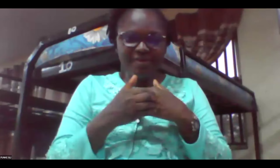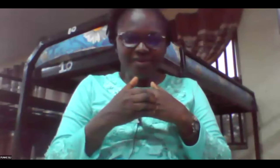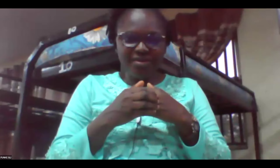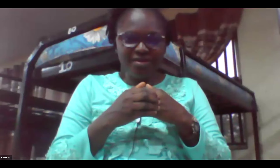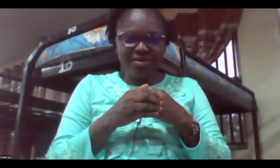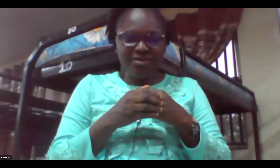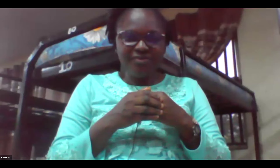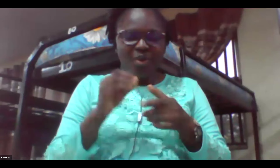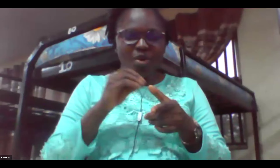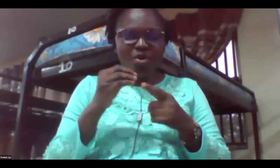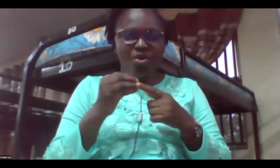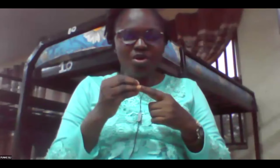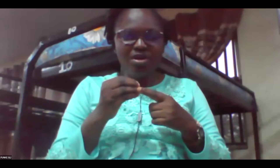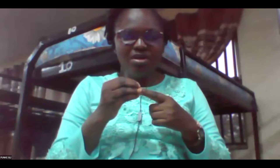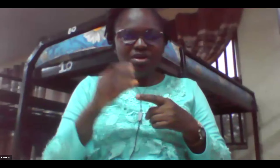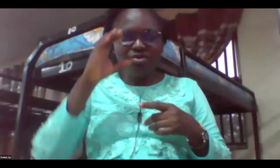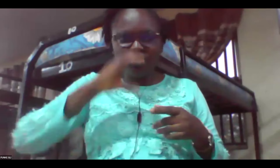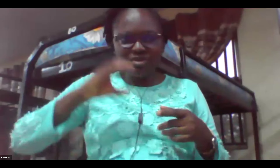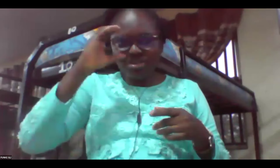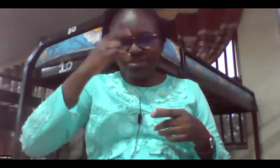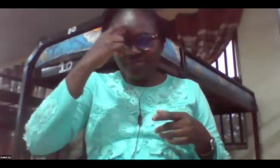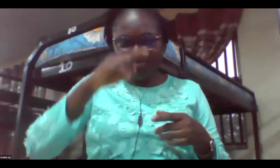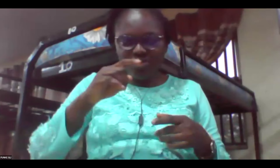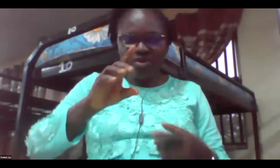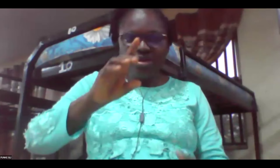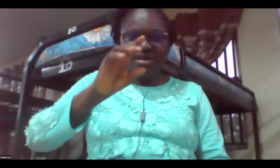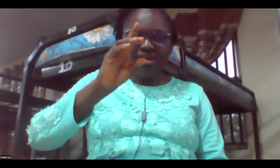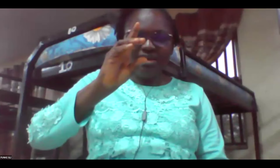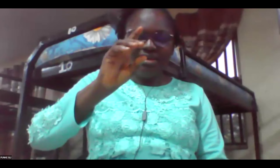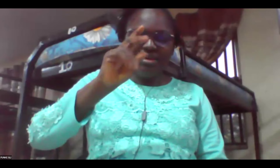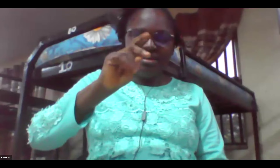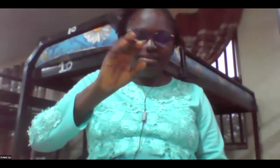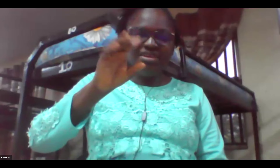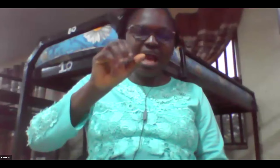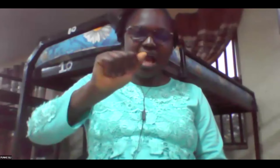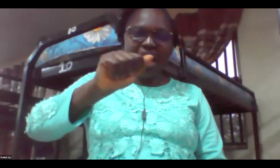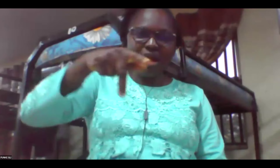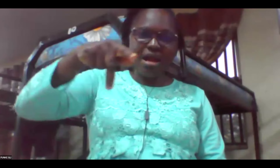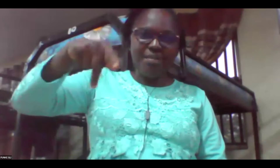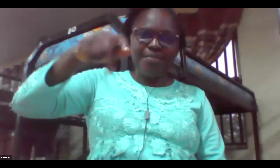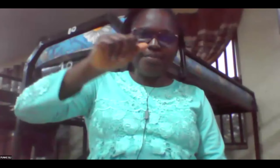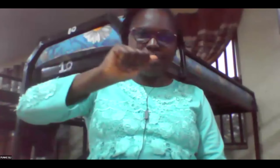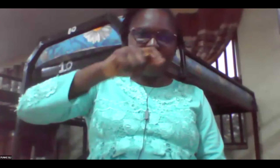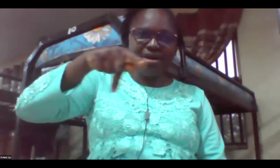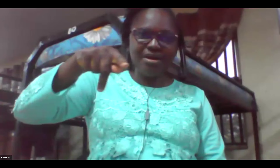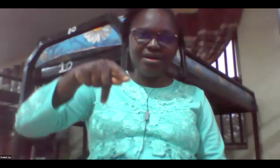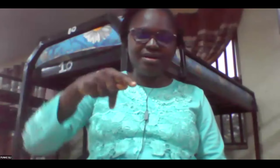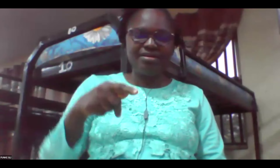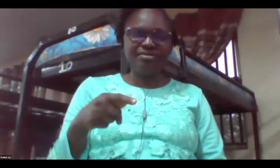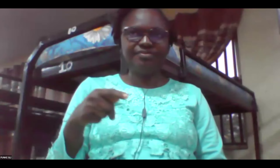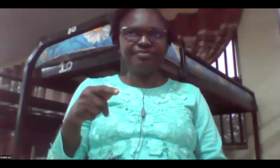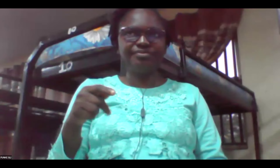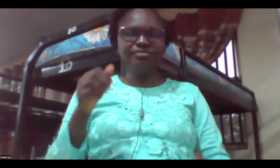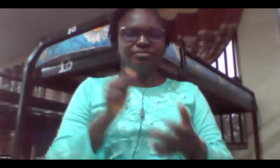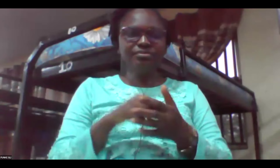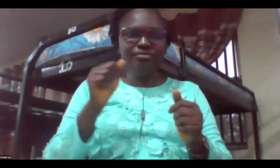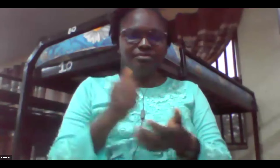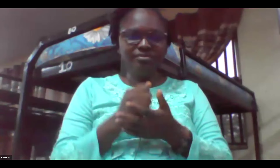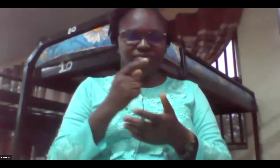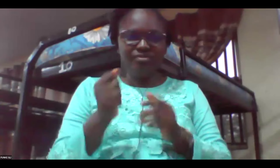or you search for Nvda. So it's an app or a let me say, software that can help you translate text